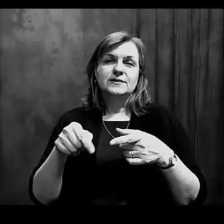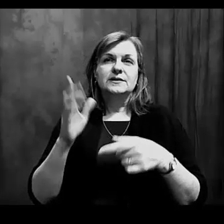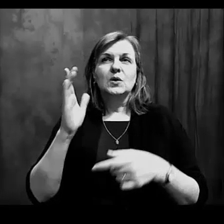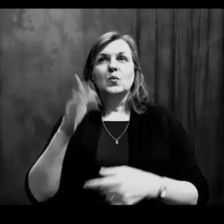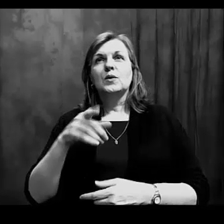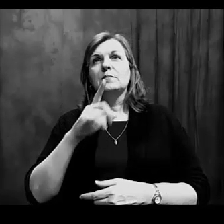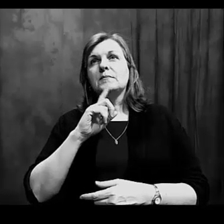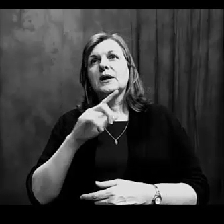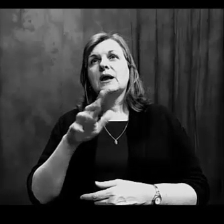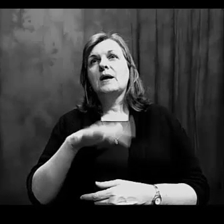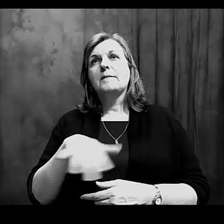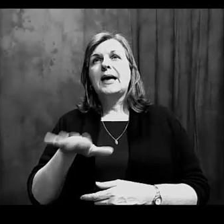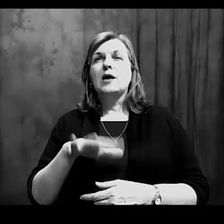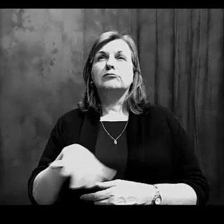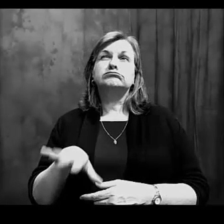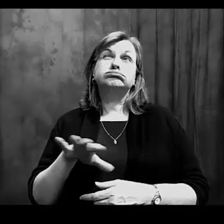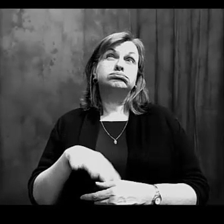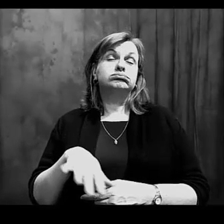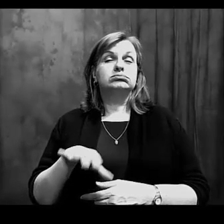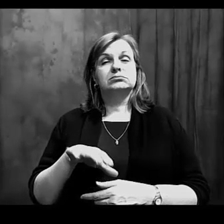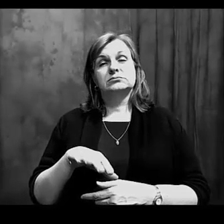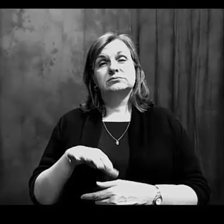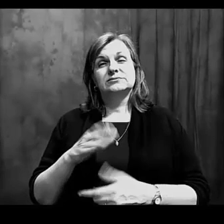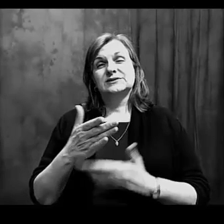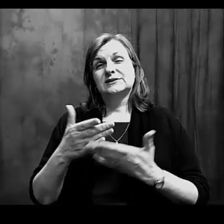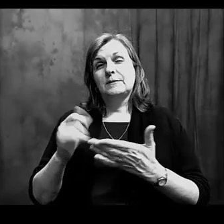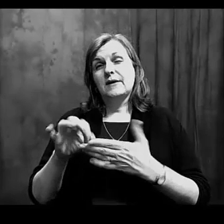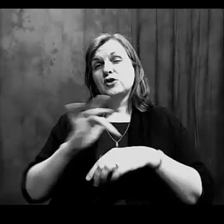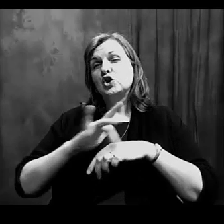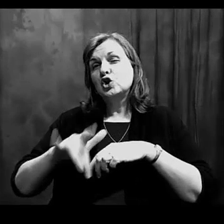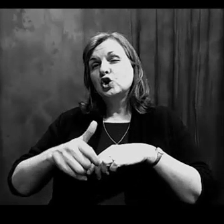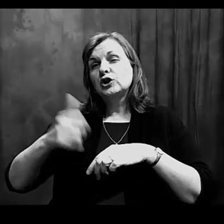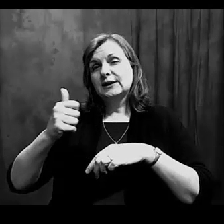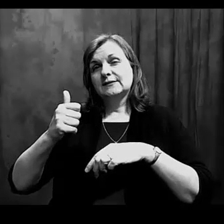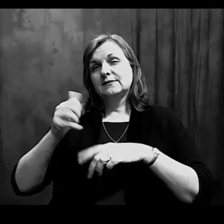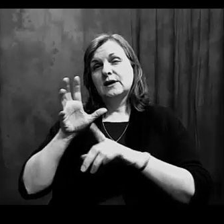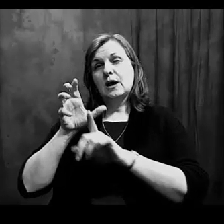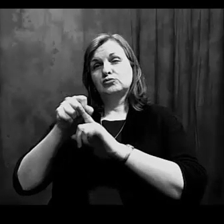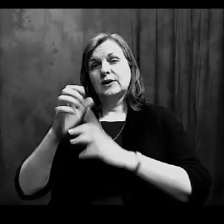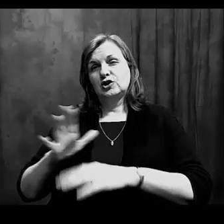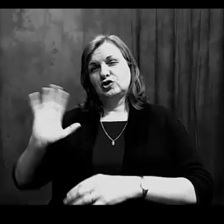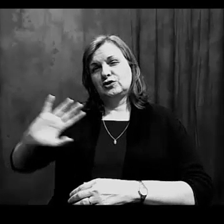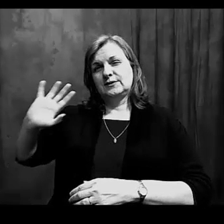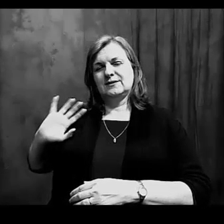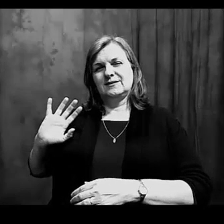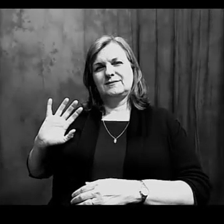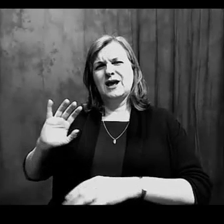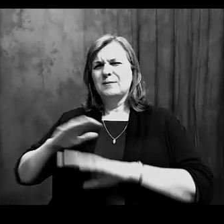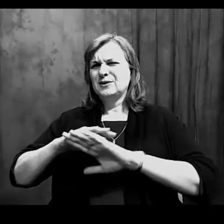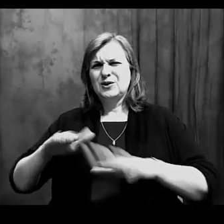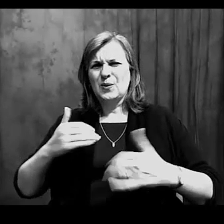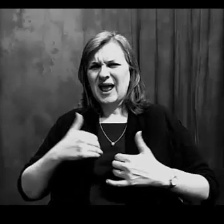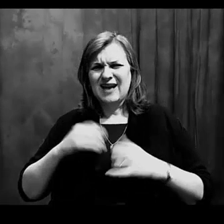on the order of some of the earliest predators but also don't